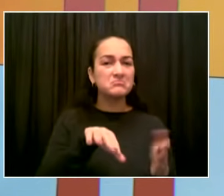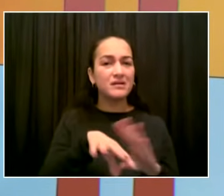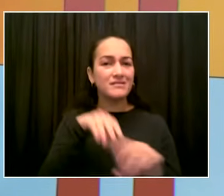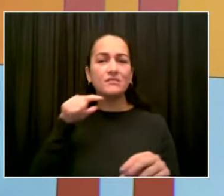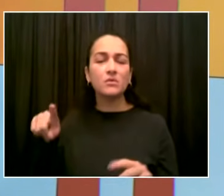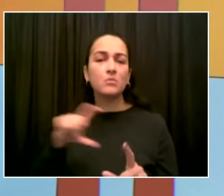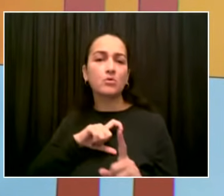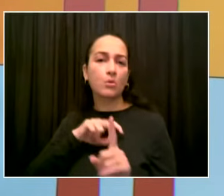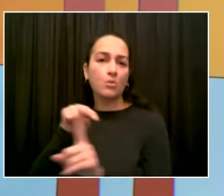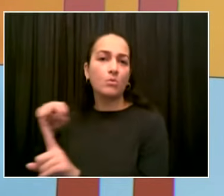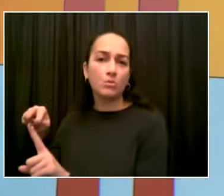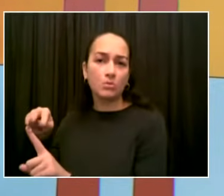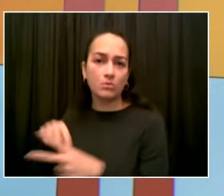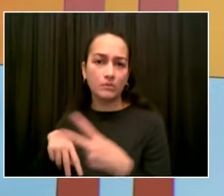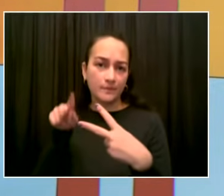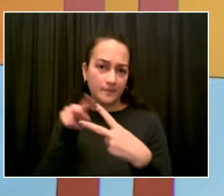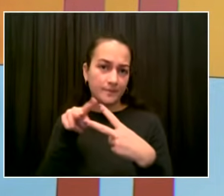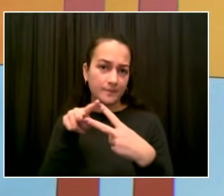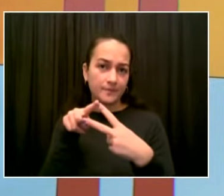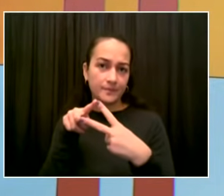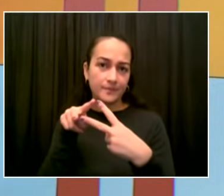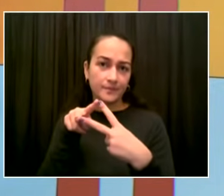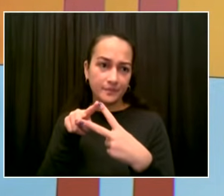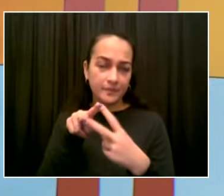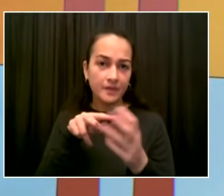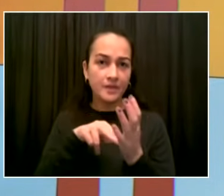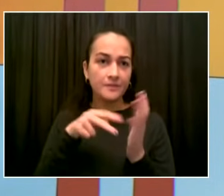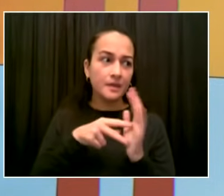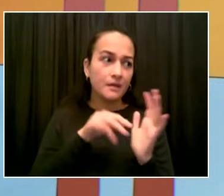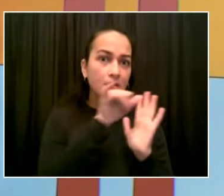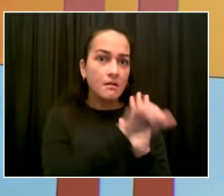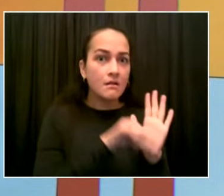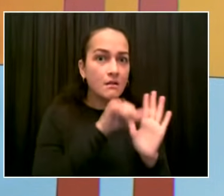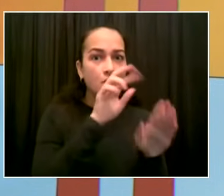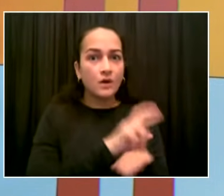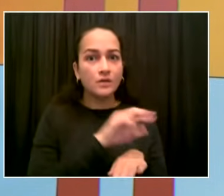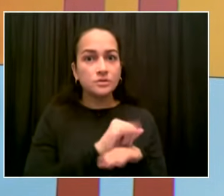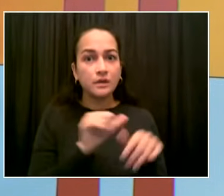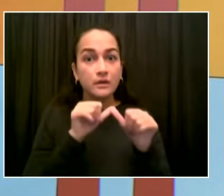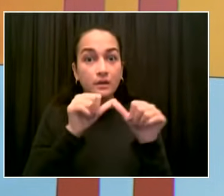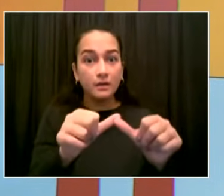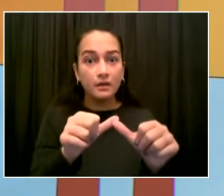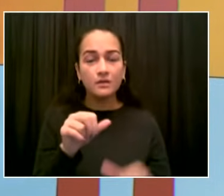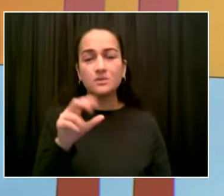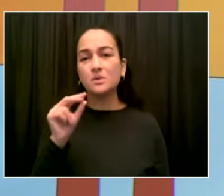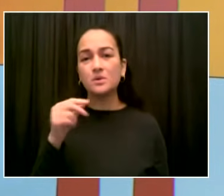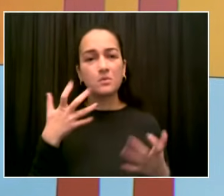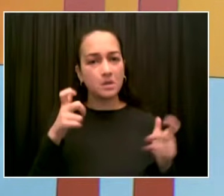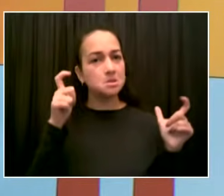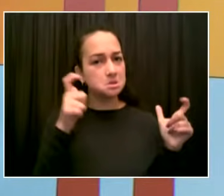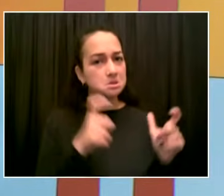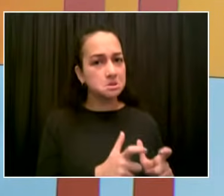WORKING ON TO MOVE PEOPLE AGAIN BY THE HUNDREDS TO GREATLY REDUCE THE POPULATION.